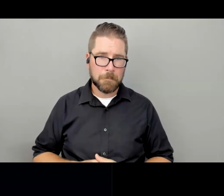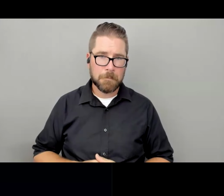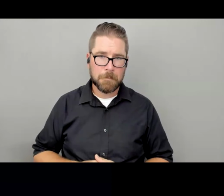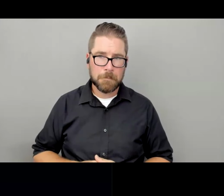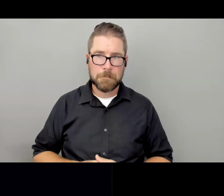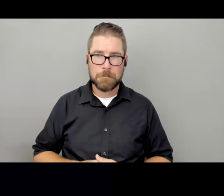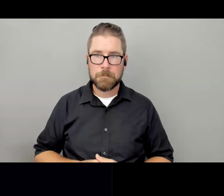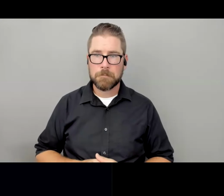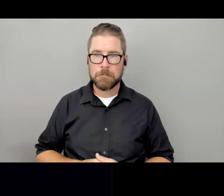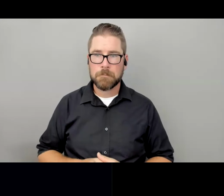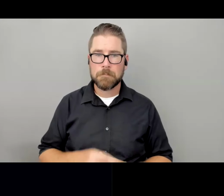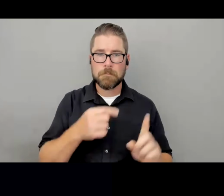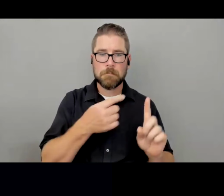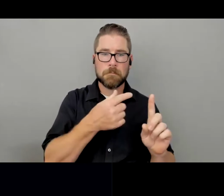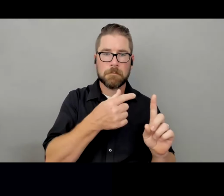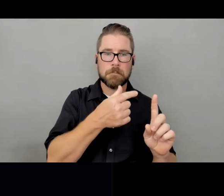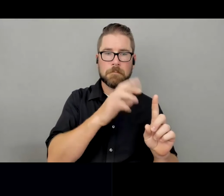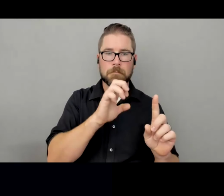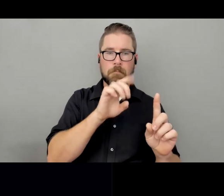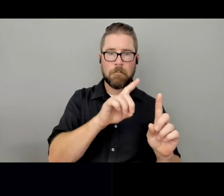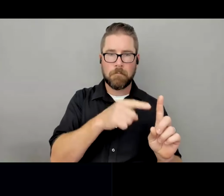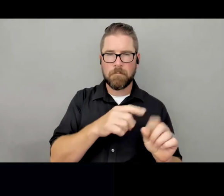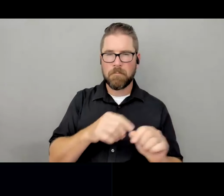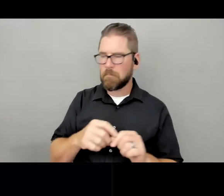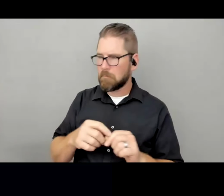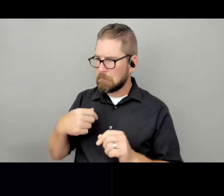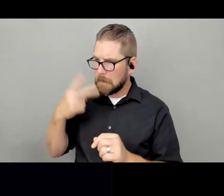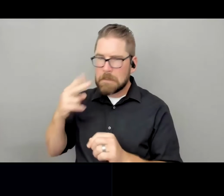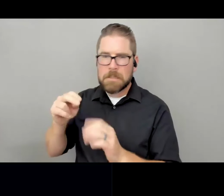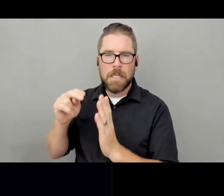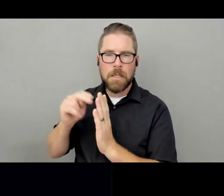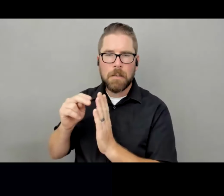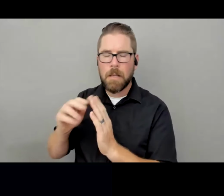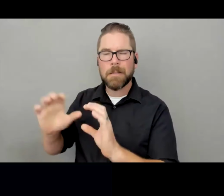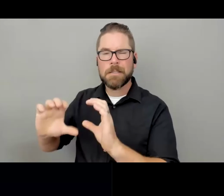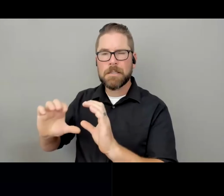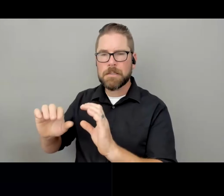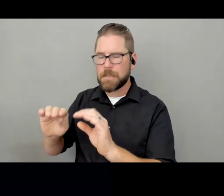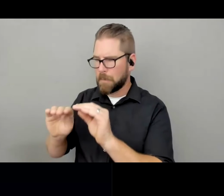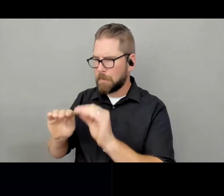Well, I'm getting a lot of good feedback for Canvas. And then I see would it be a global announcement?